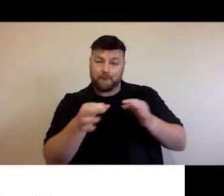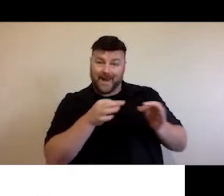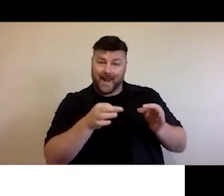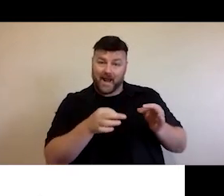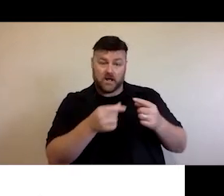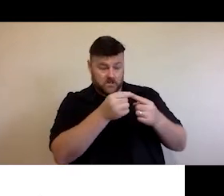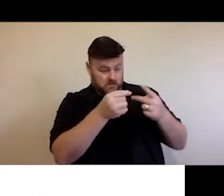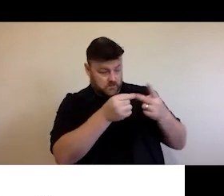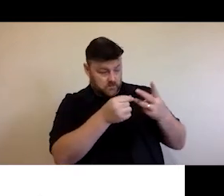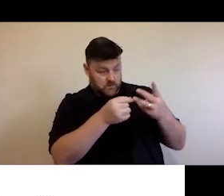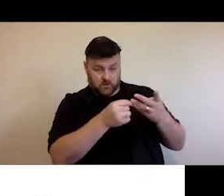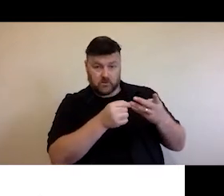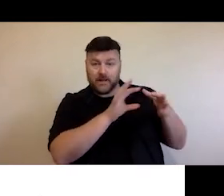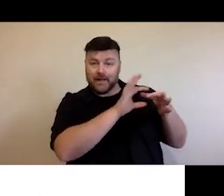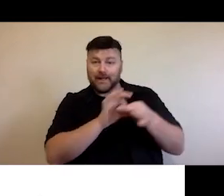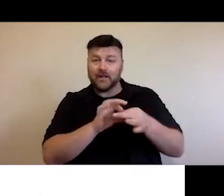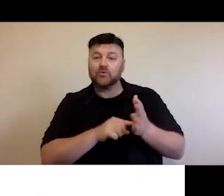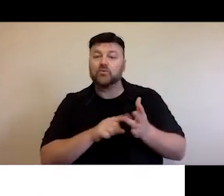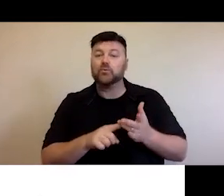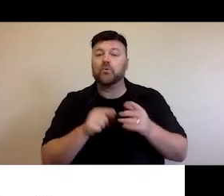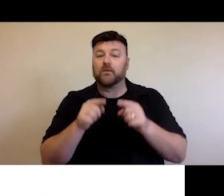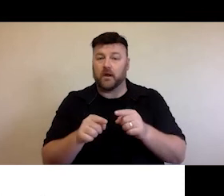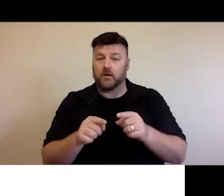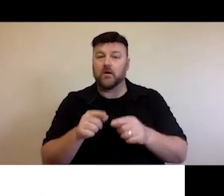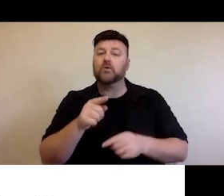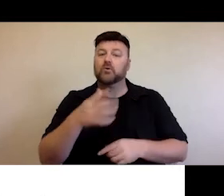In times of uncertainty, I would make sure that you're calling this out.